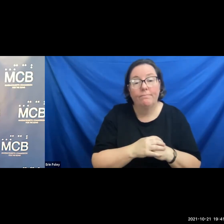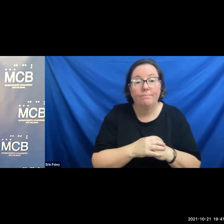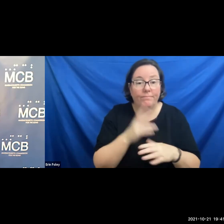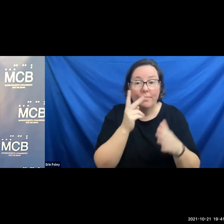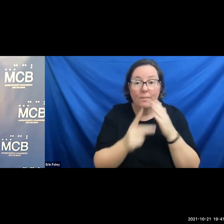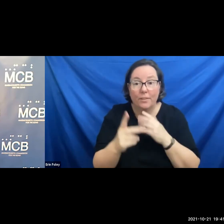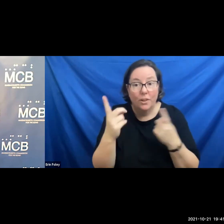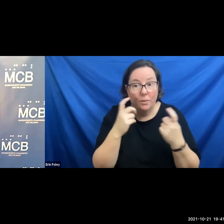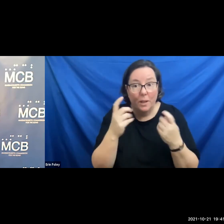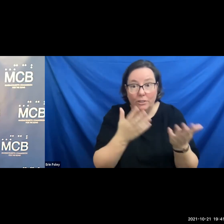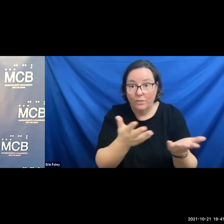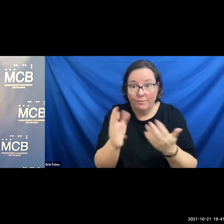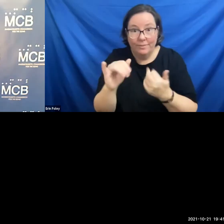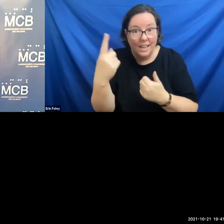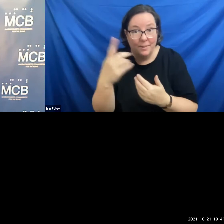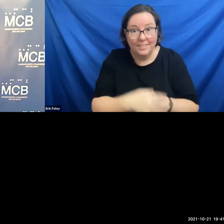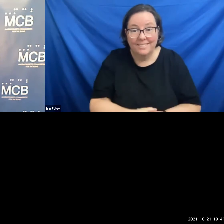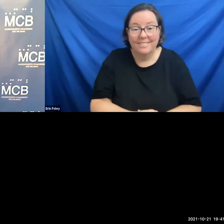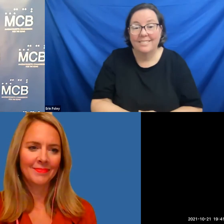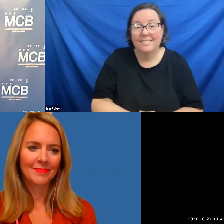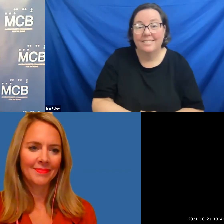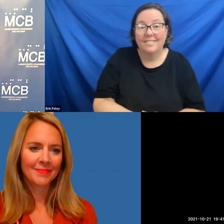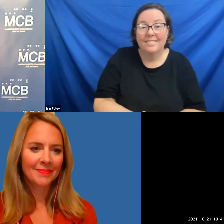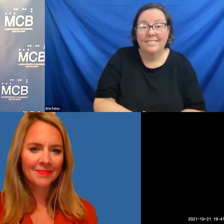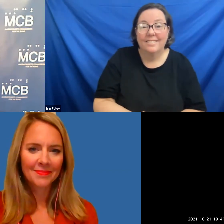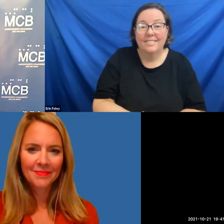to some questions.